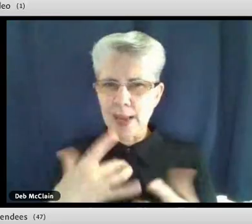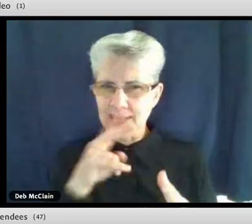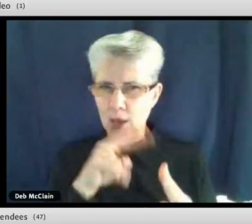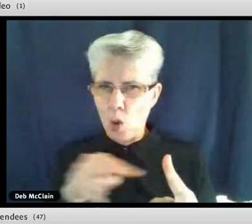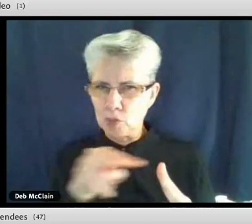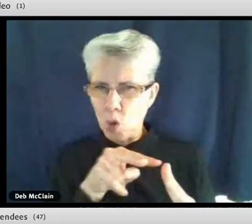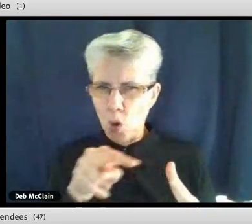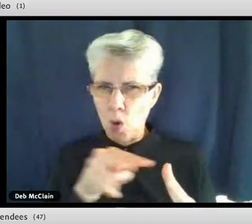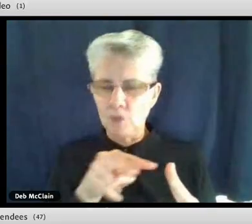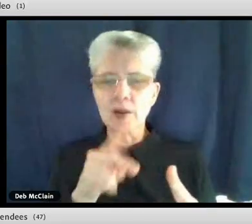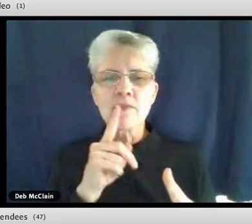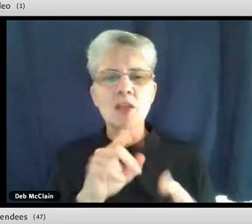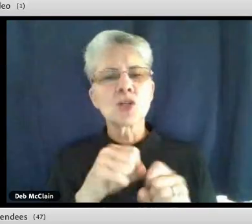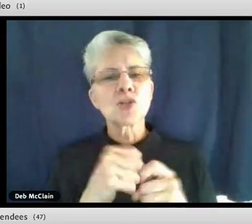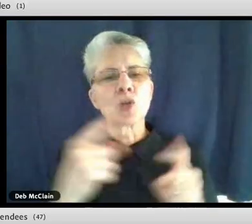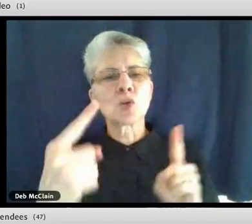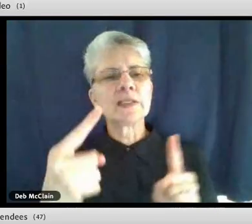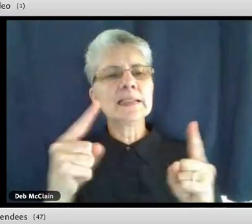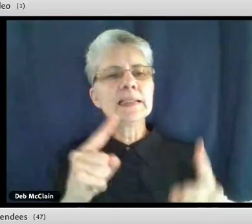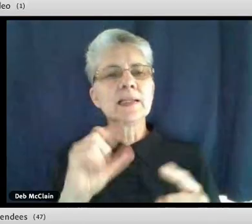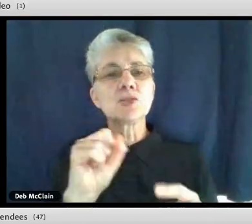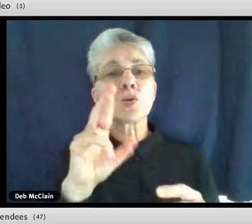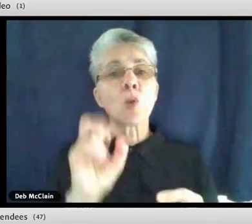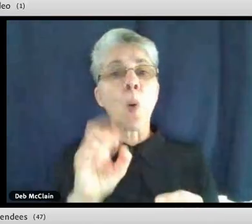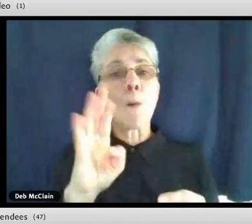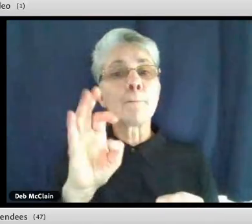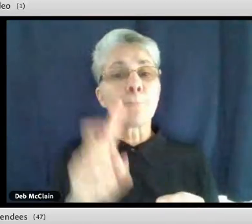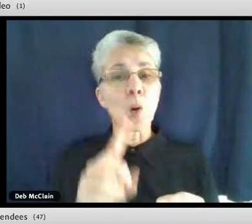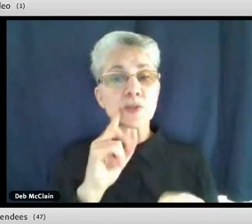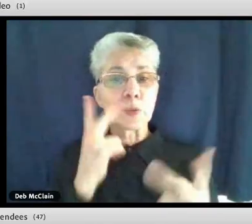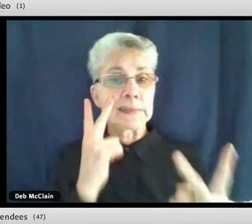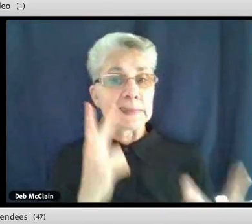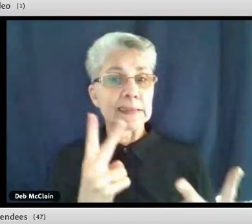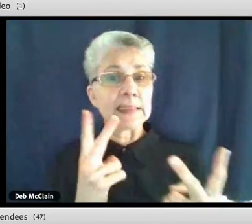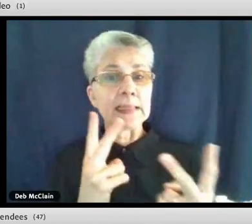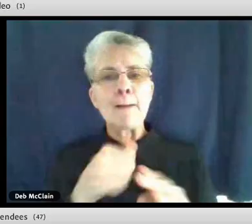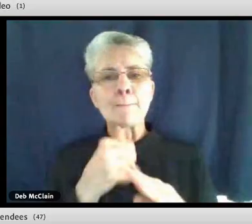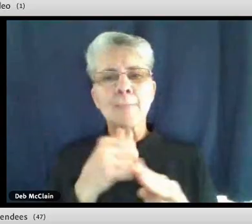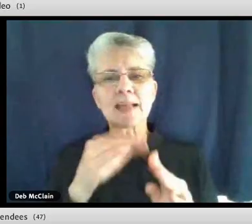There is a social distancing scoreboard so you can see, based on cell data,